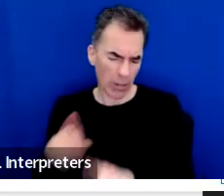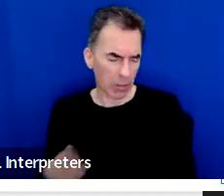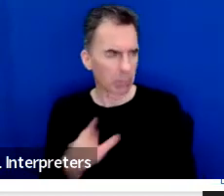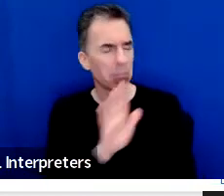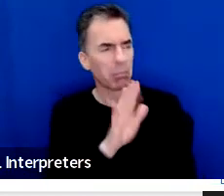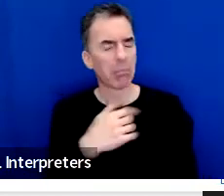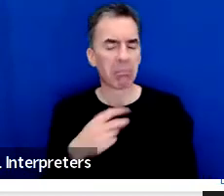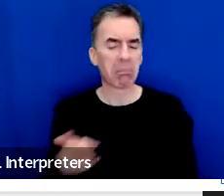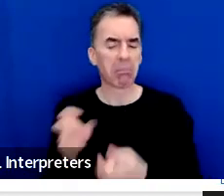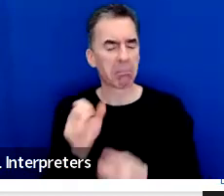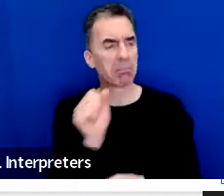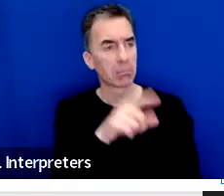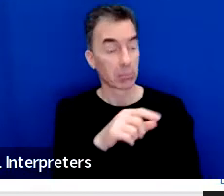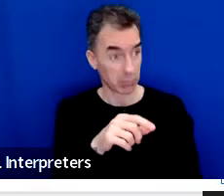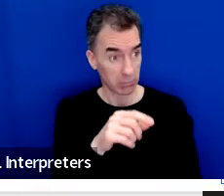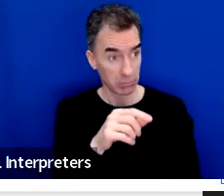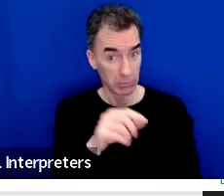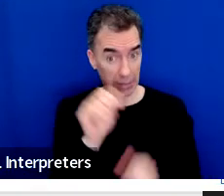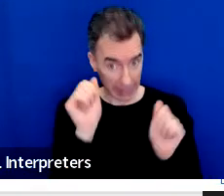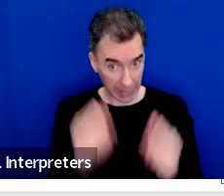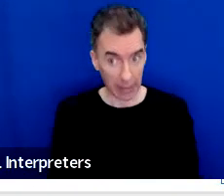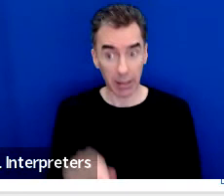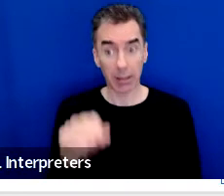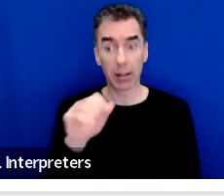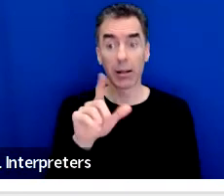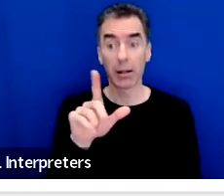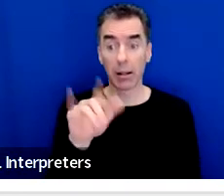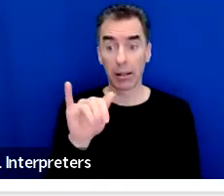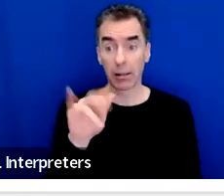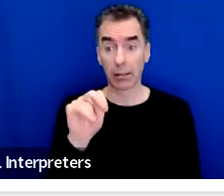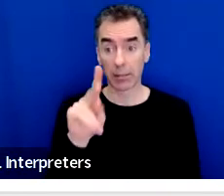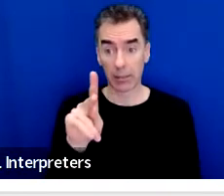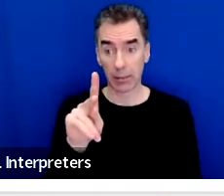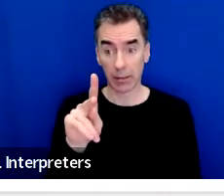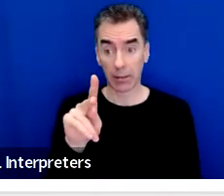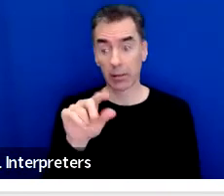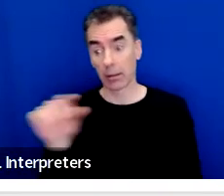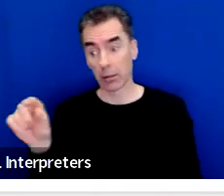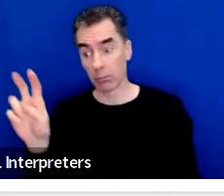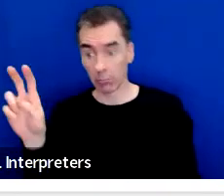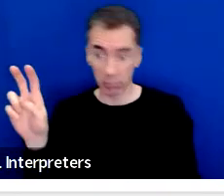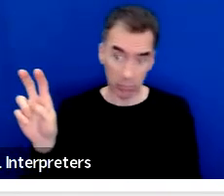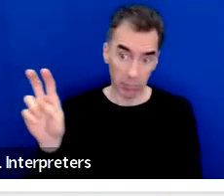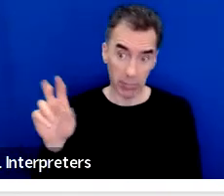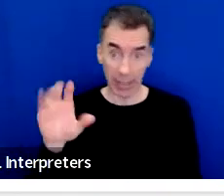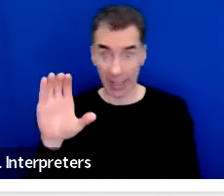we can link directly to a text book in Biblio, correct? Or in canvas? I'm sorry,